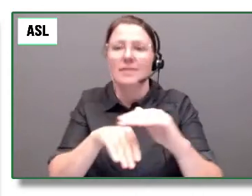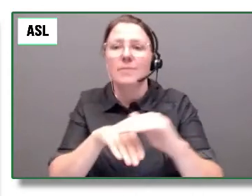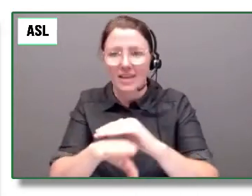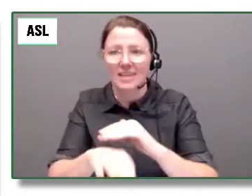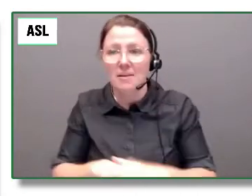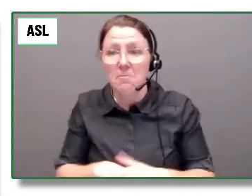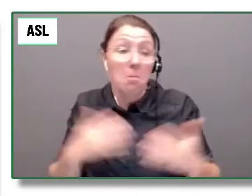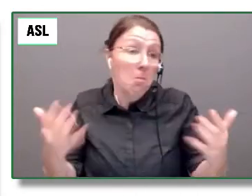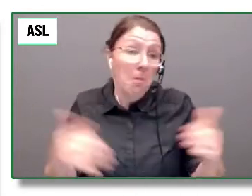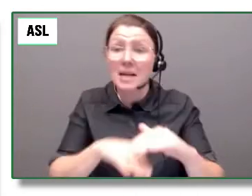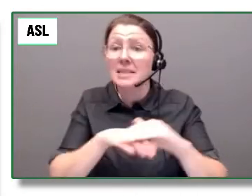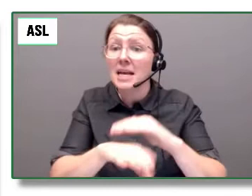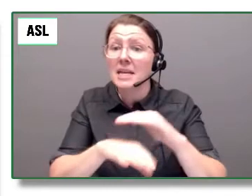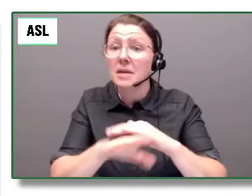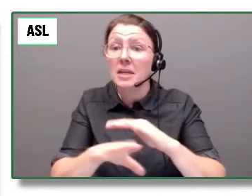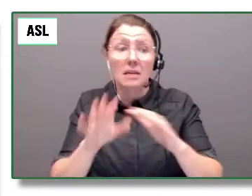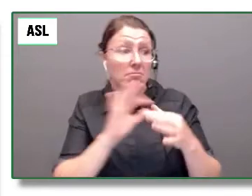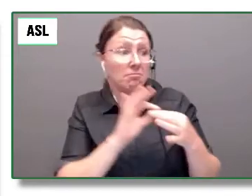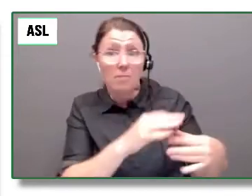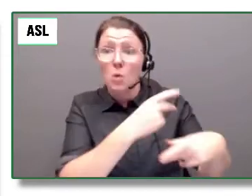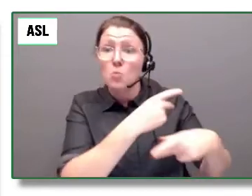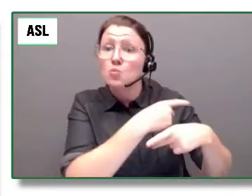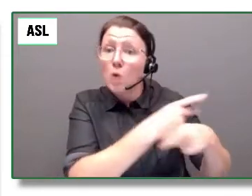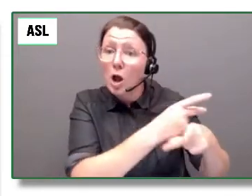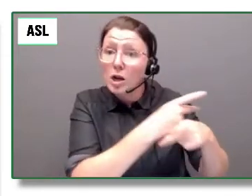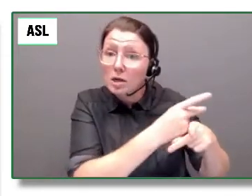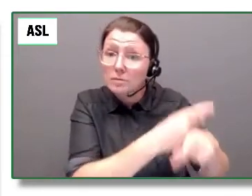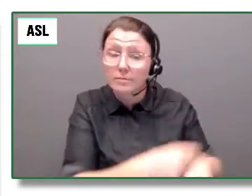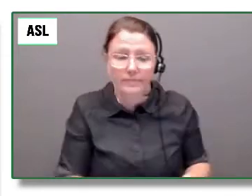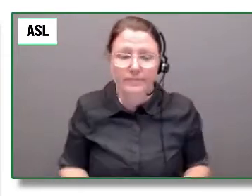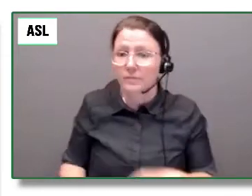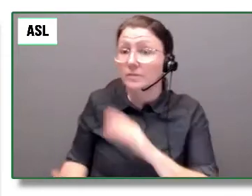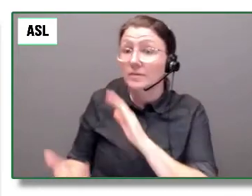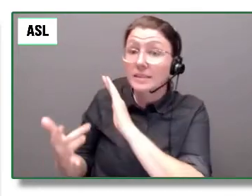which we've designed our technologies, it can show up in the way that we even